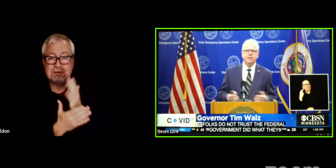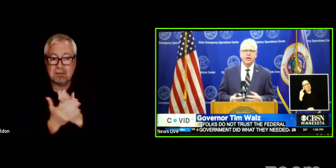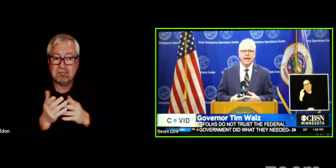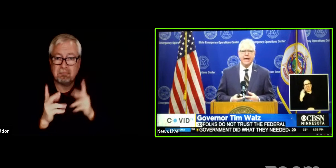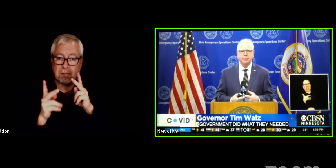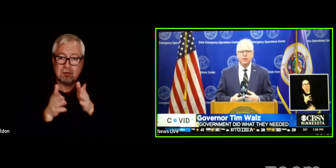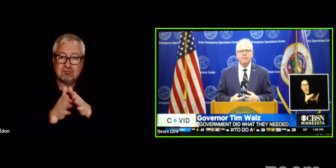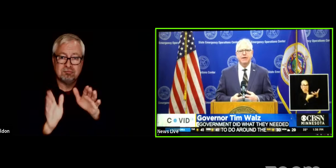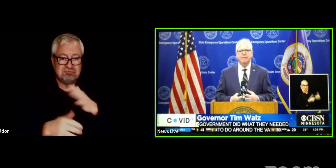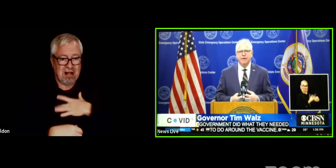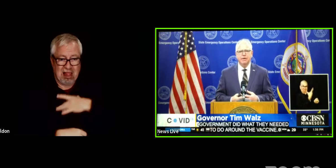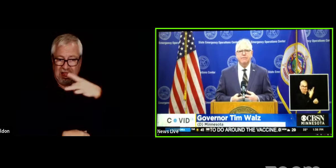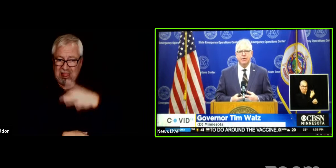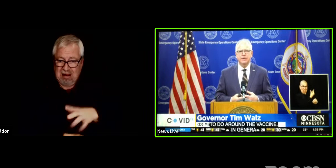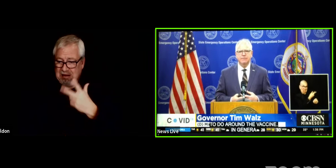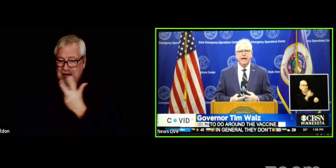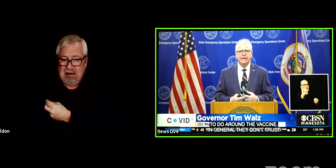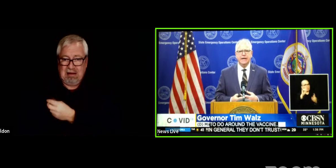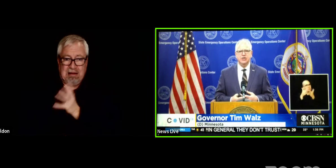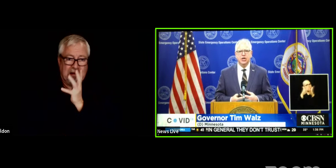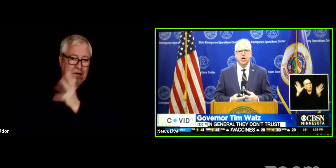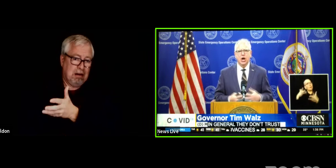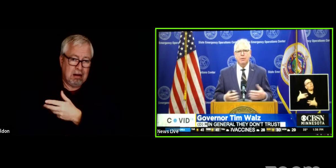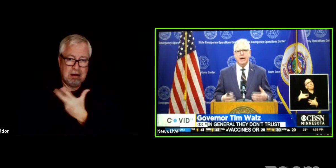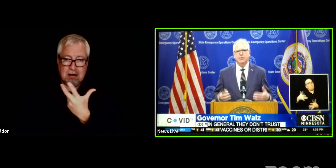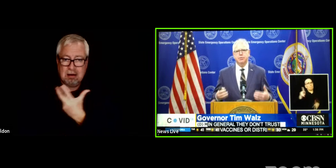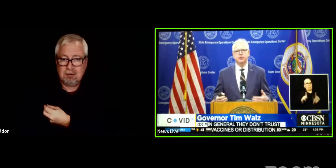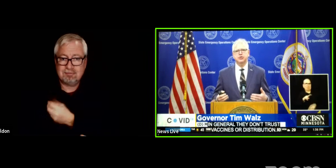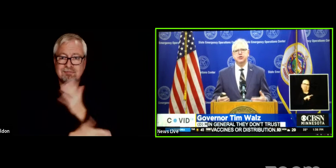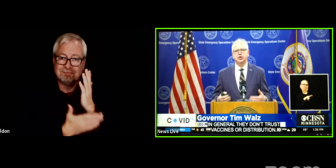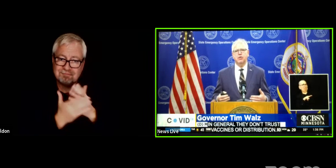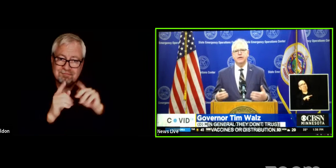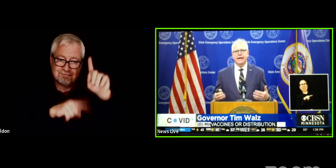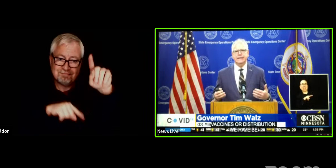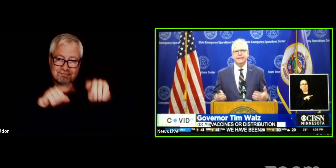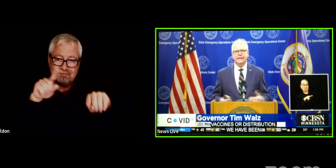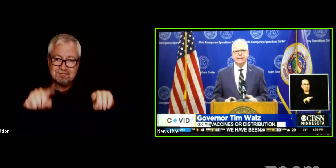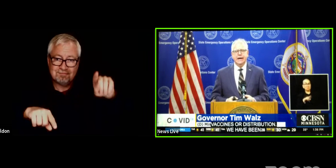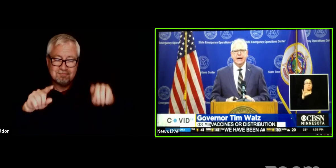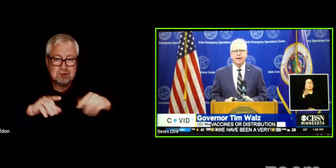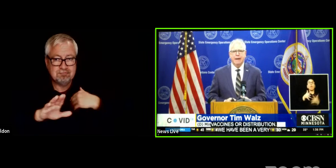VERY CANDID, WE HAVE BEEN A VERY, VERY DIVIDED NATION AROUND APPROACHES TO COVID-19.